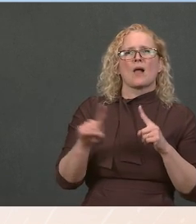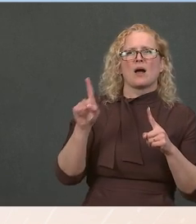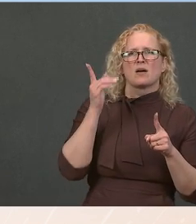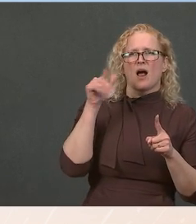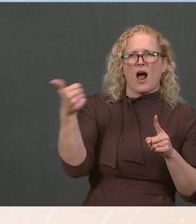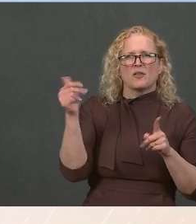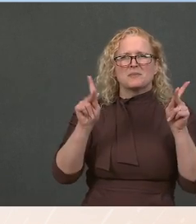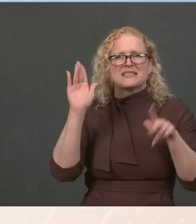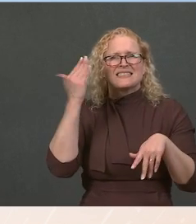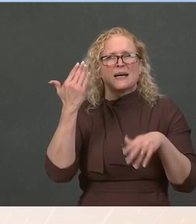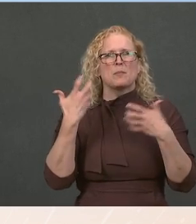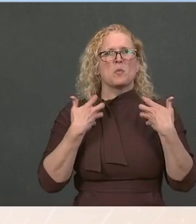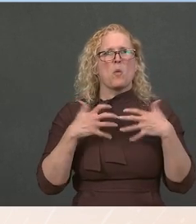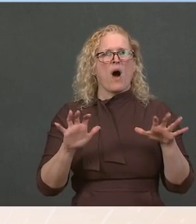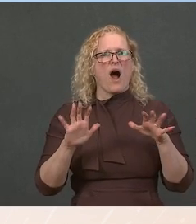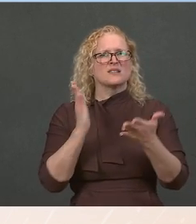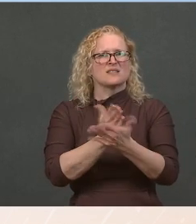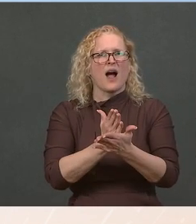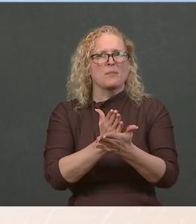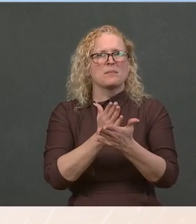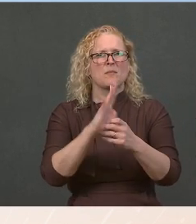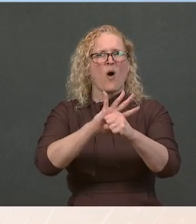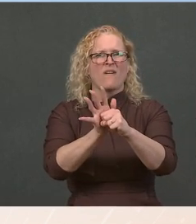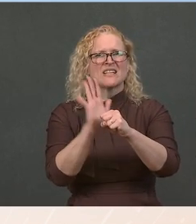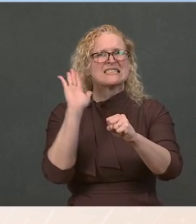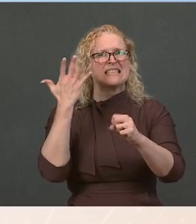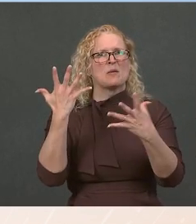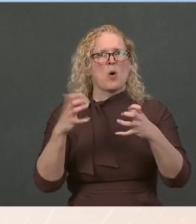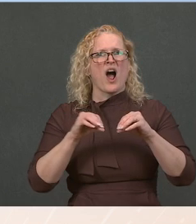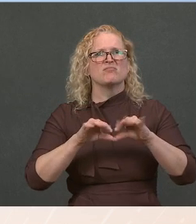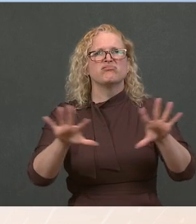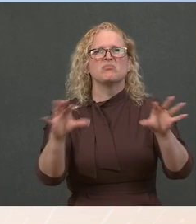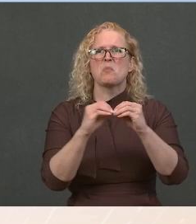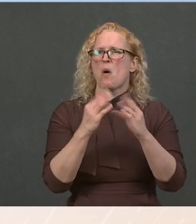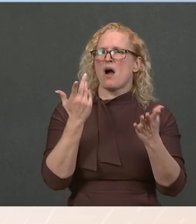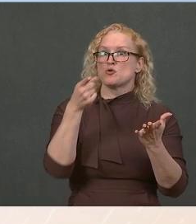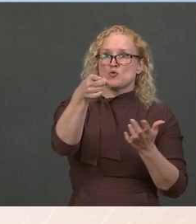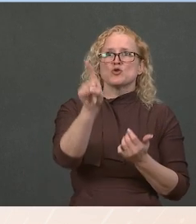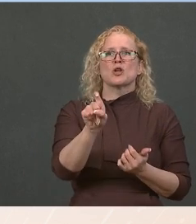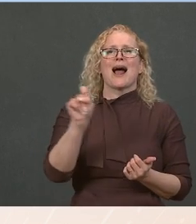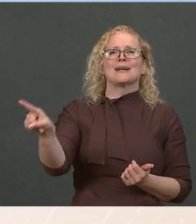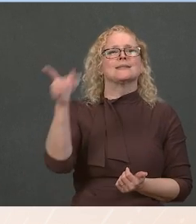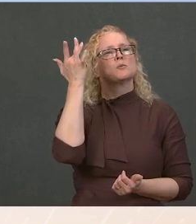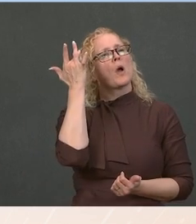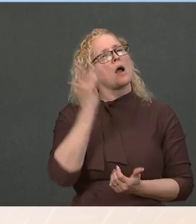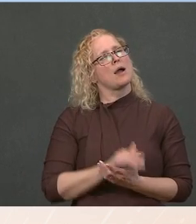the Department of Labor. And again, this is about saving people's lives. This is what this is about.